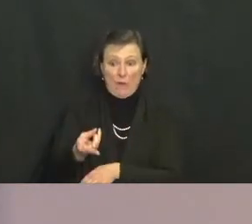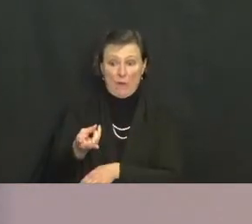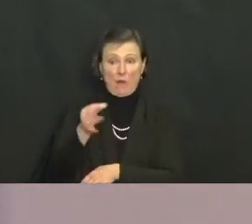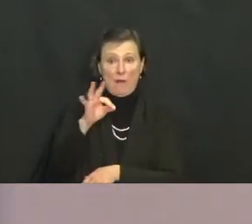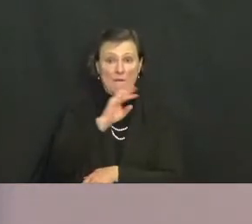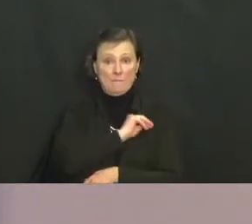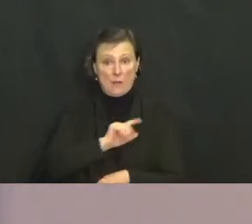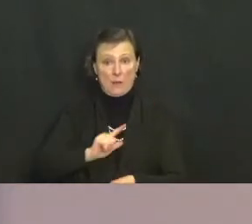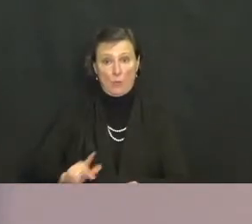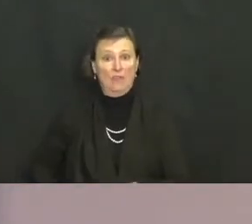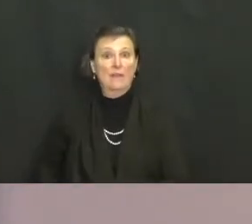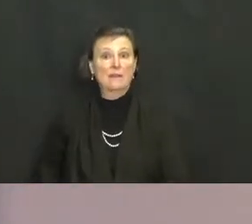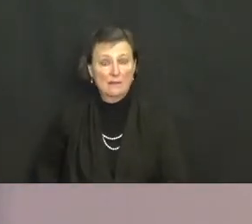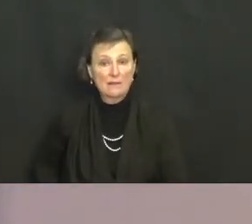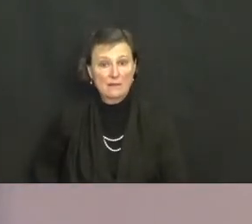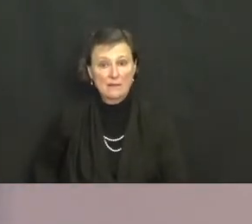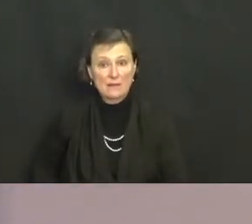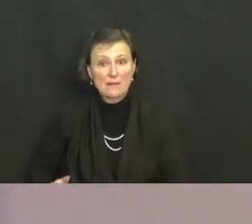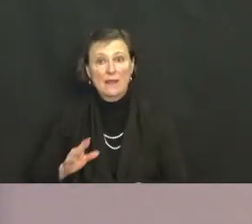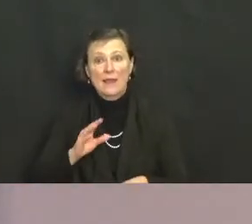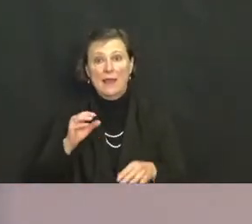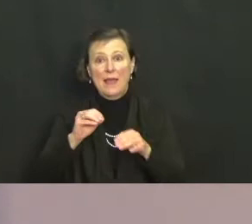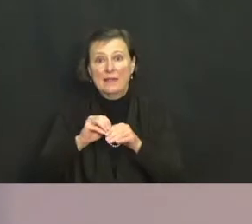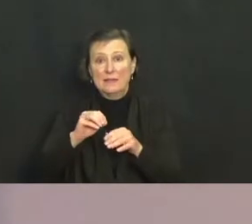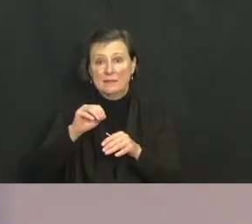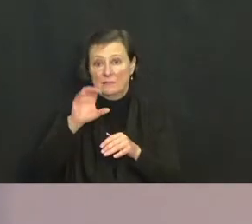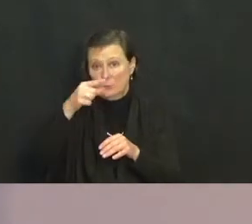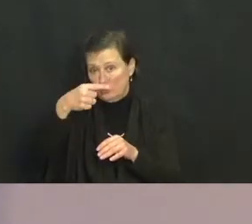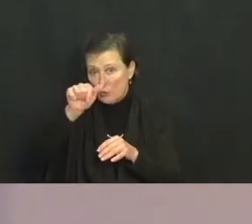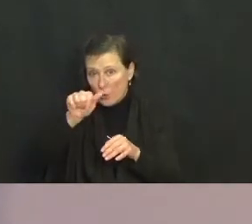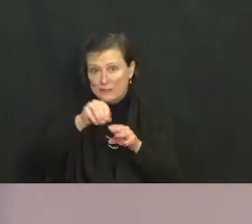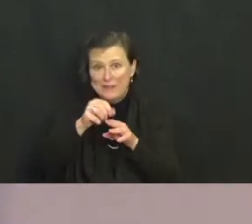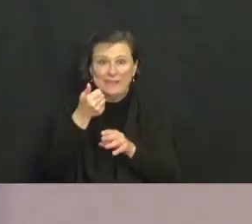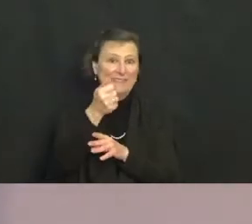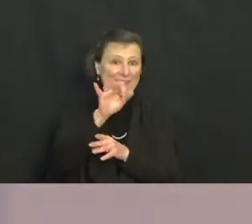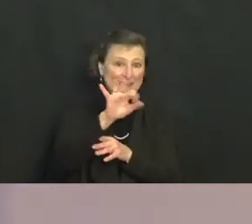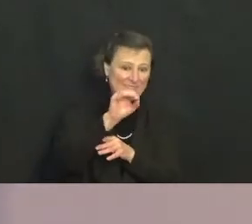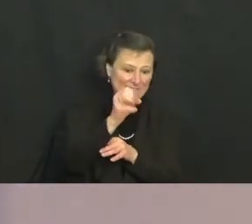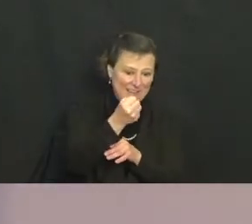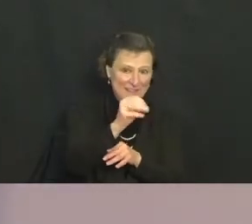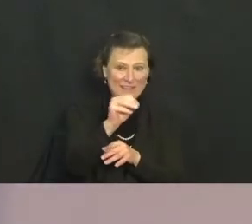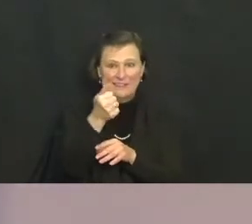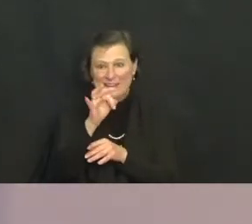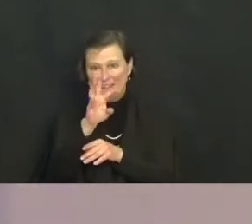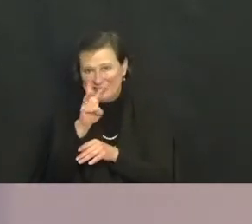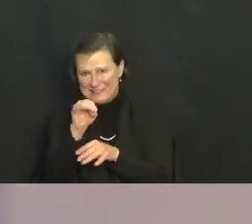And, in segregated Columbus, Georgia in the late 1950s, in the early 60s, this kind of